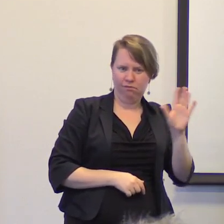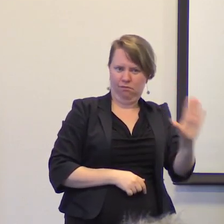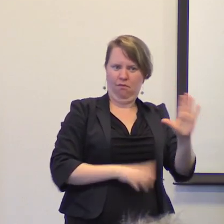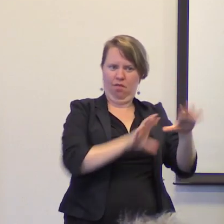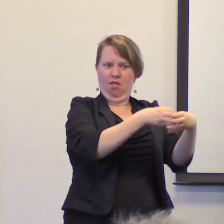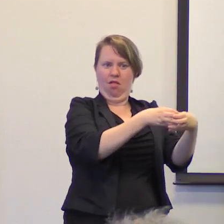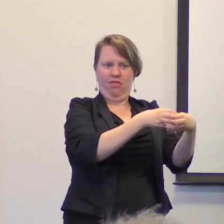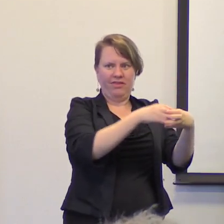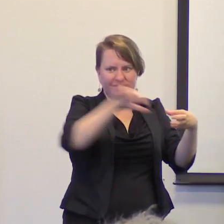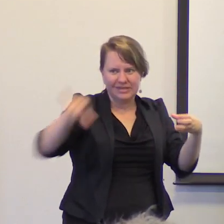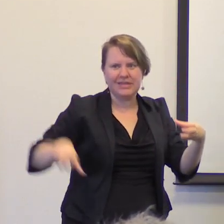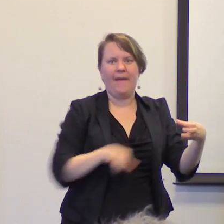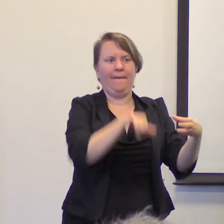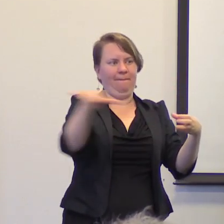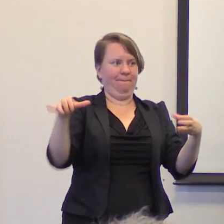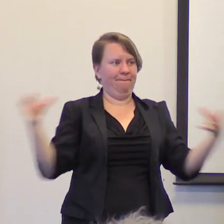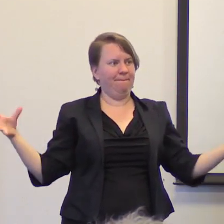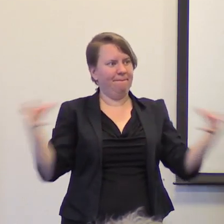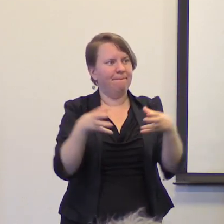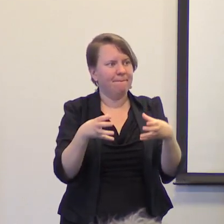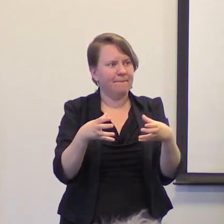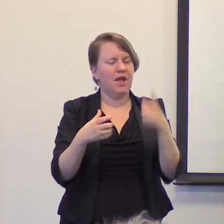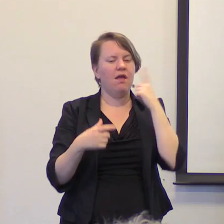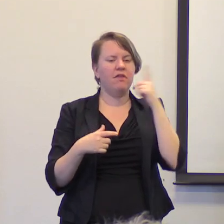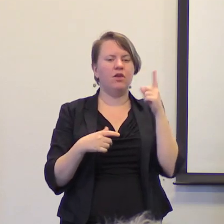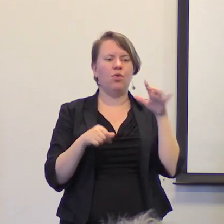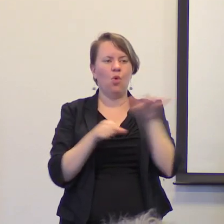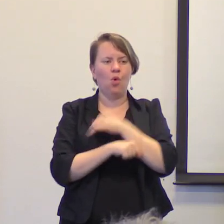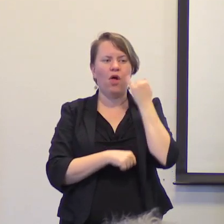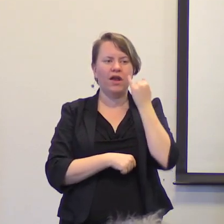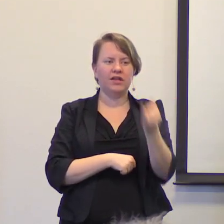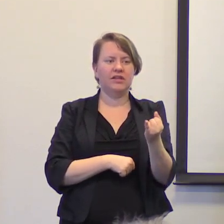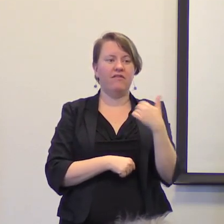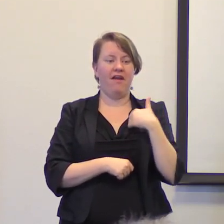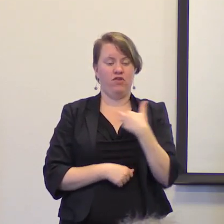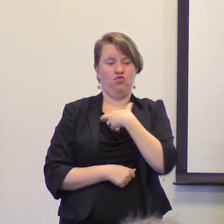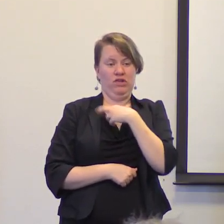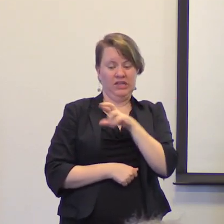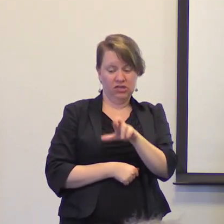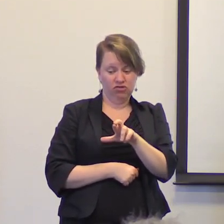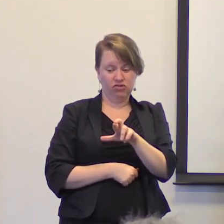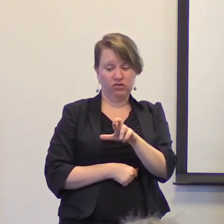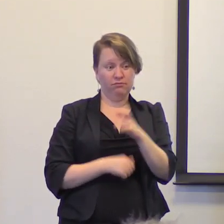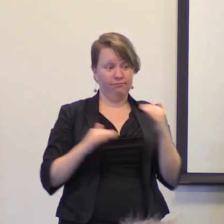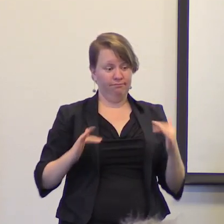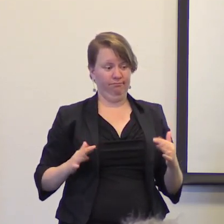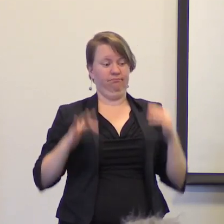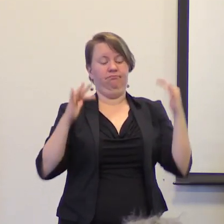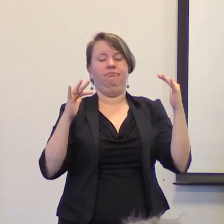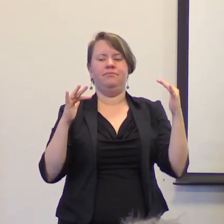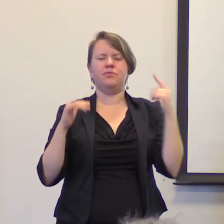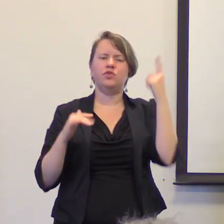They're also everybody else's interests. I think that the whole idea of giving any religion rise ... One thing I've left out